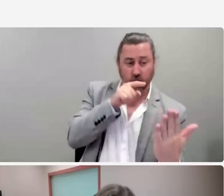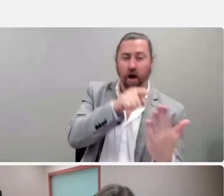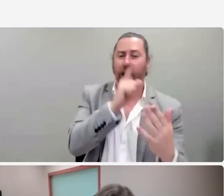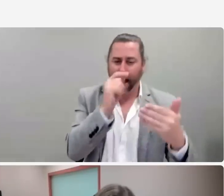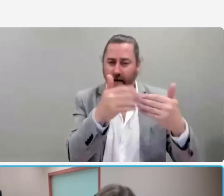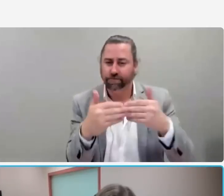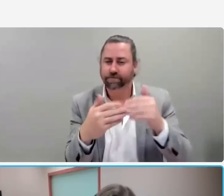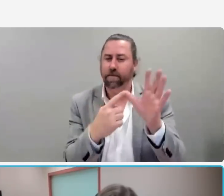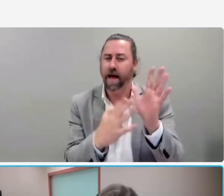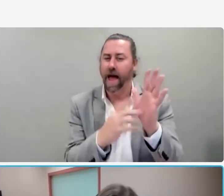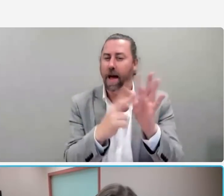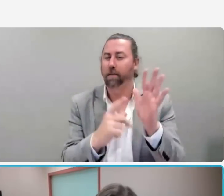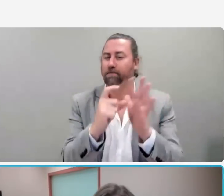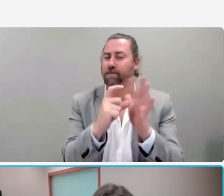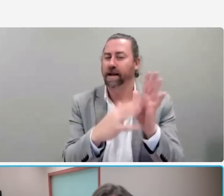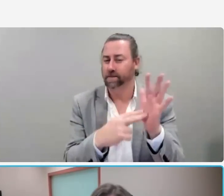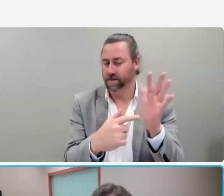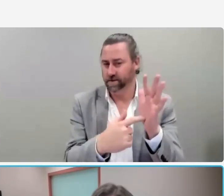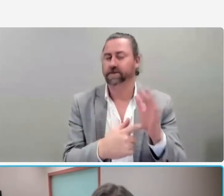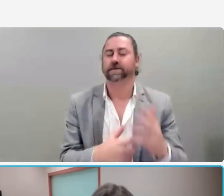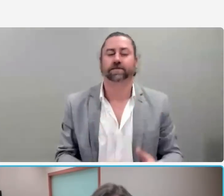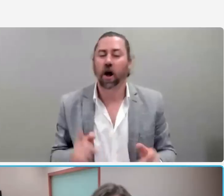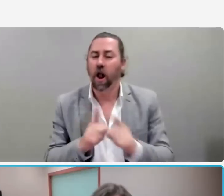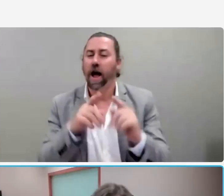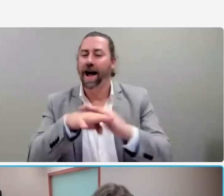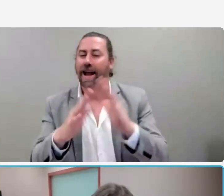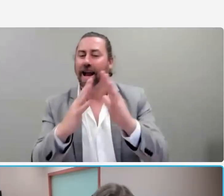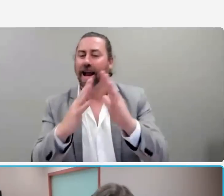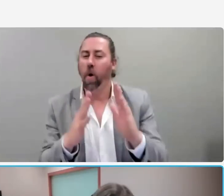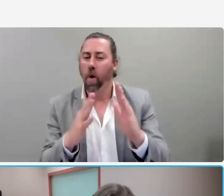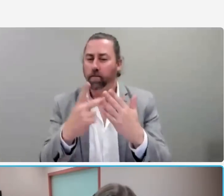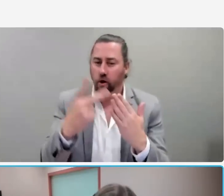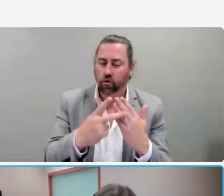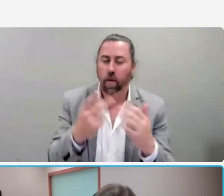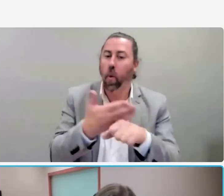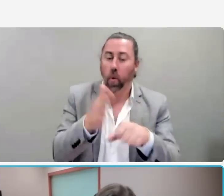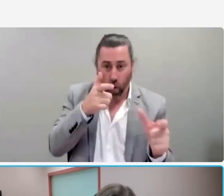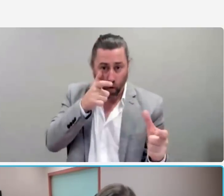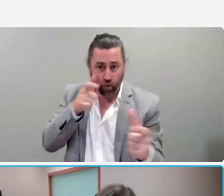The design of a new in-home program and new regulatory model which Julia and Gill will speak to you about are